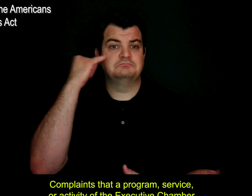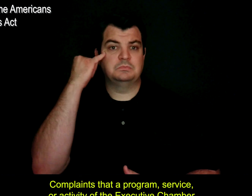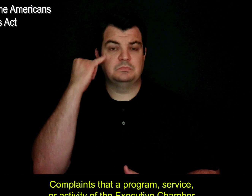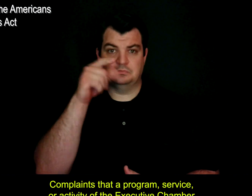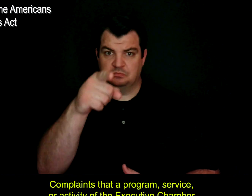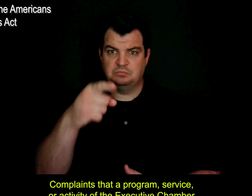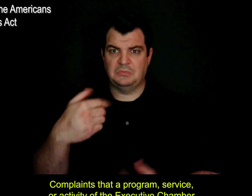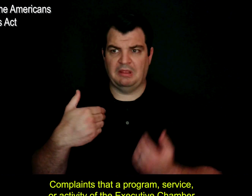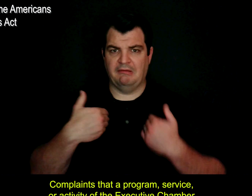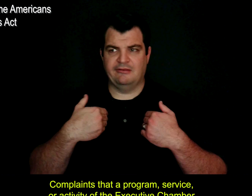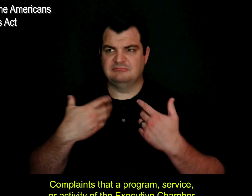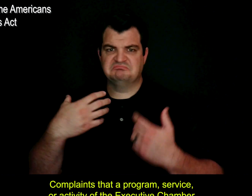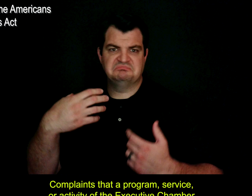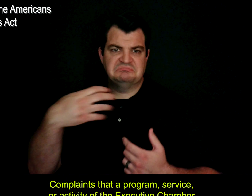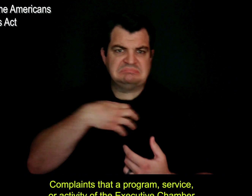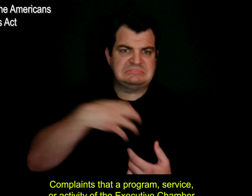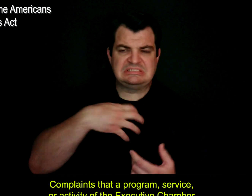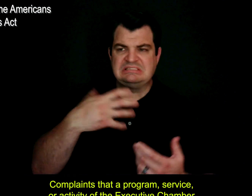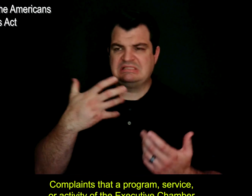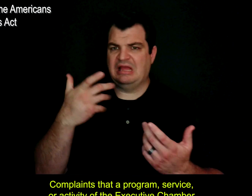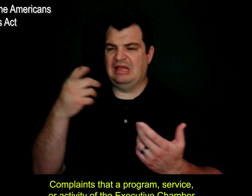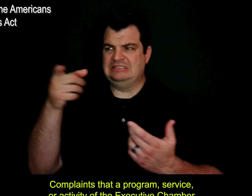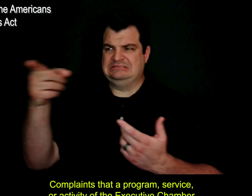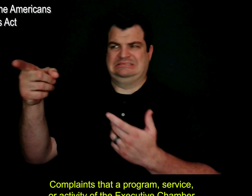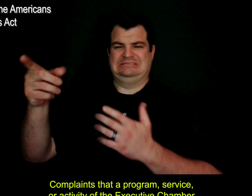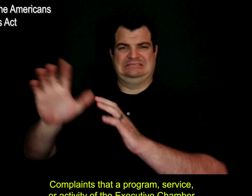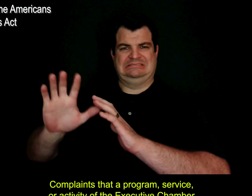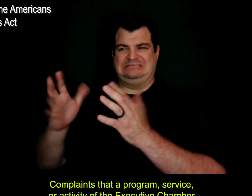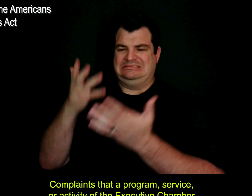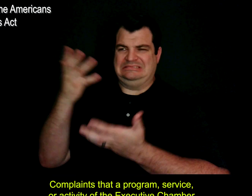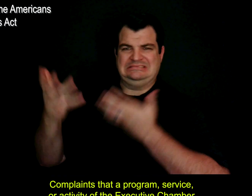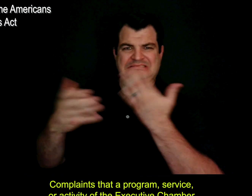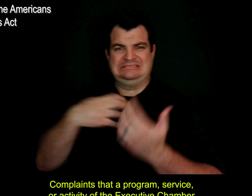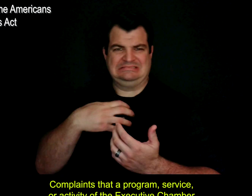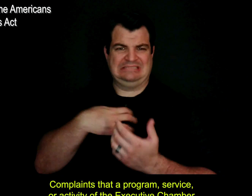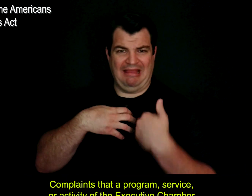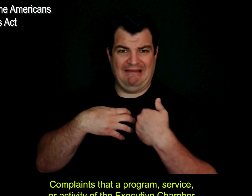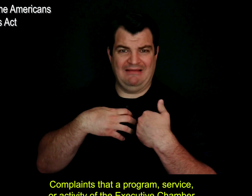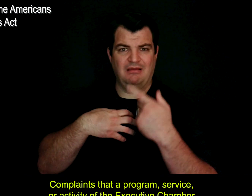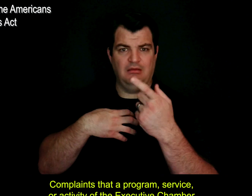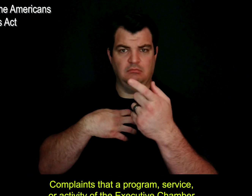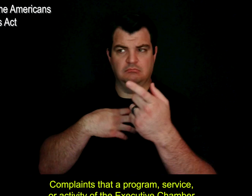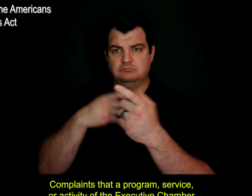Complaints that a program, service, or activity of the Executive Chamber